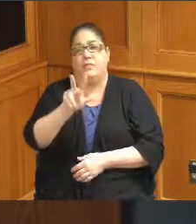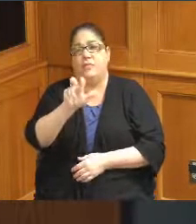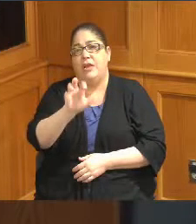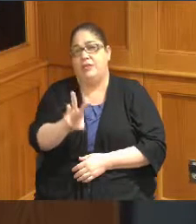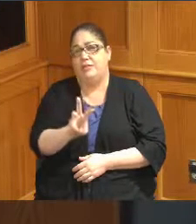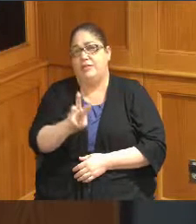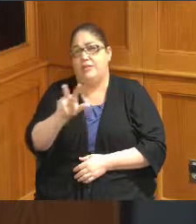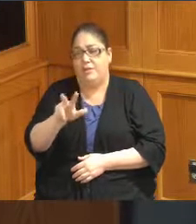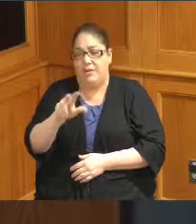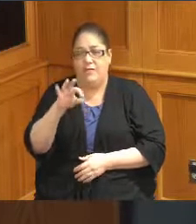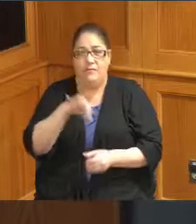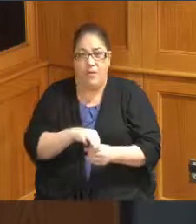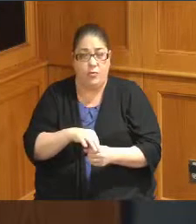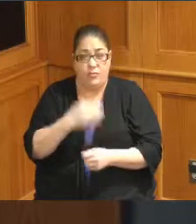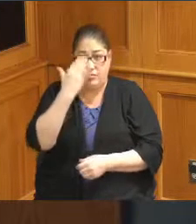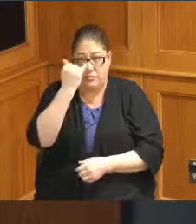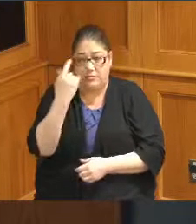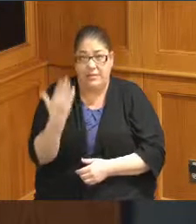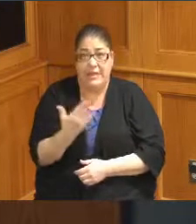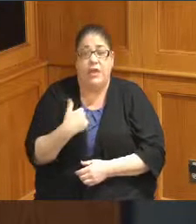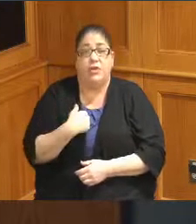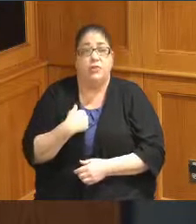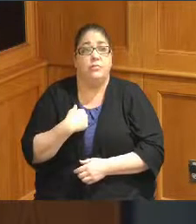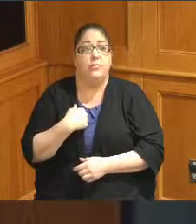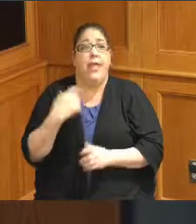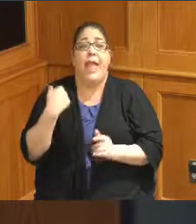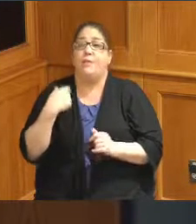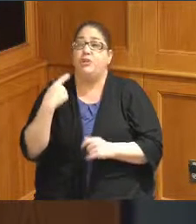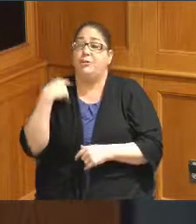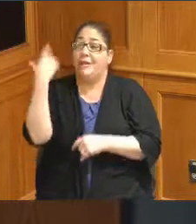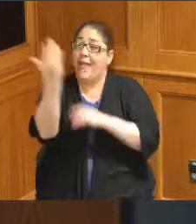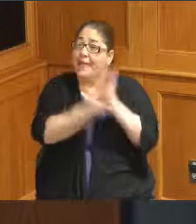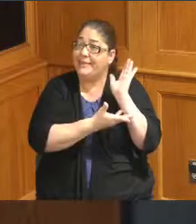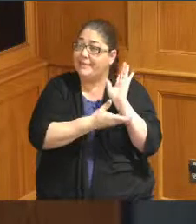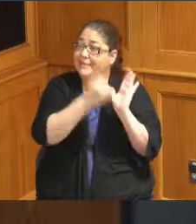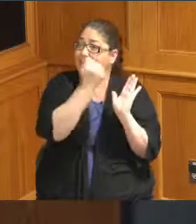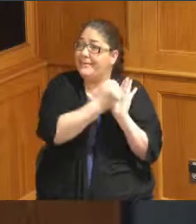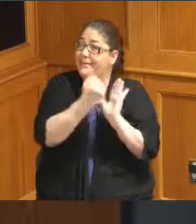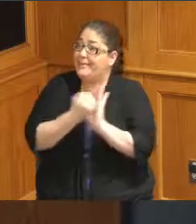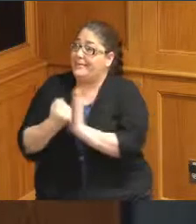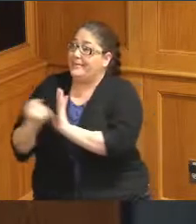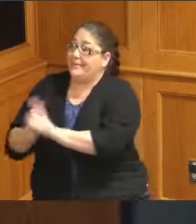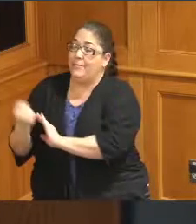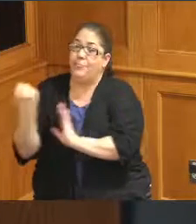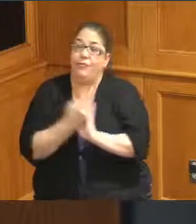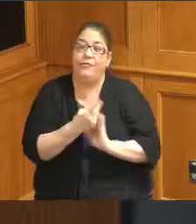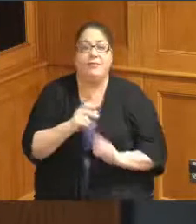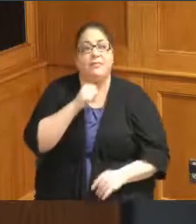votes to just be down here window dressing and I want to bring that and it's not any of the Board